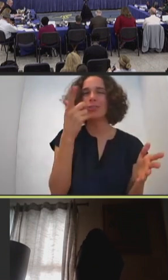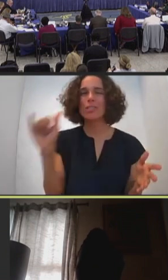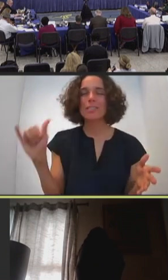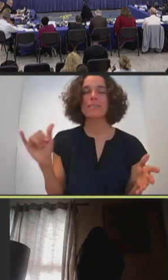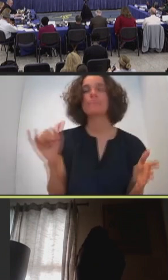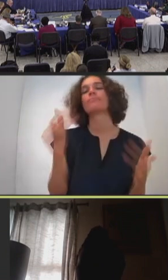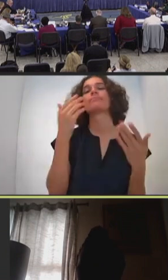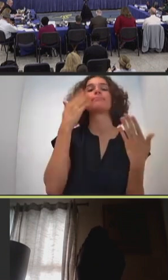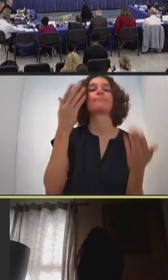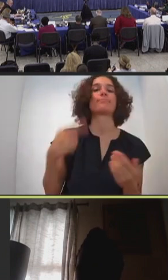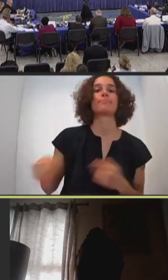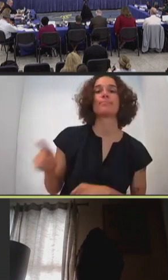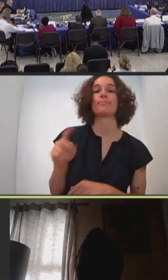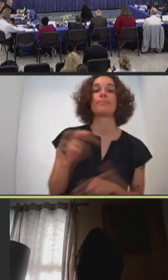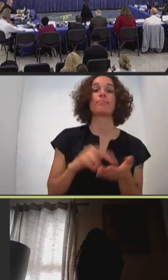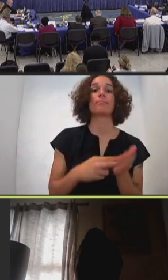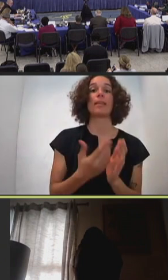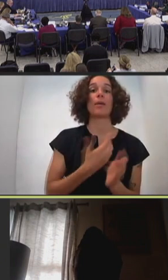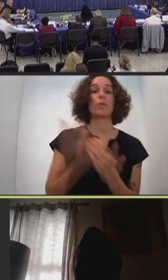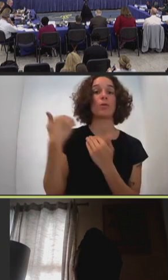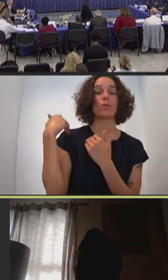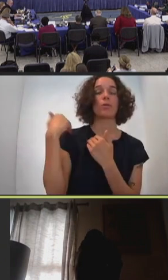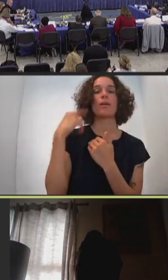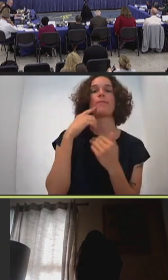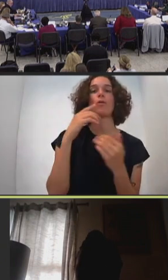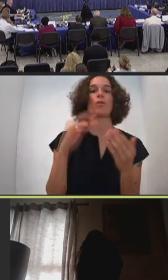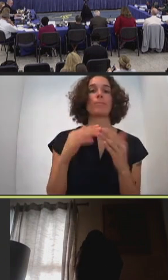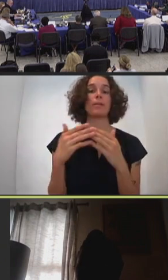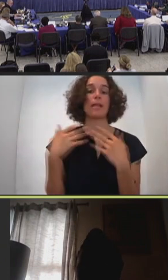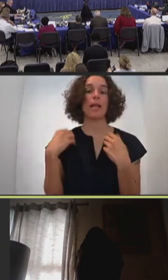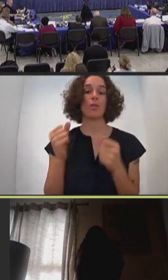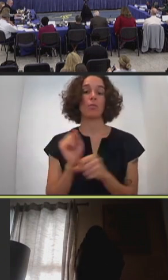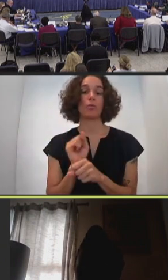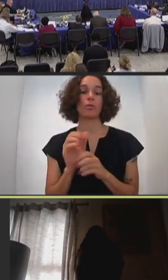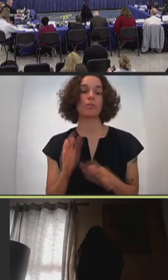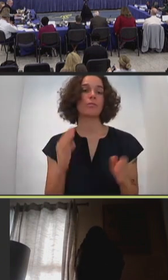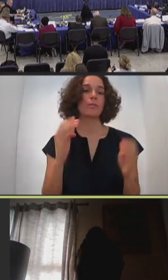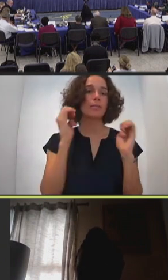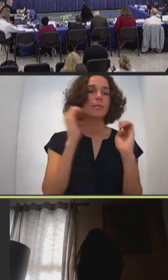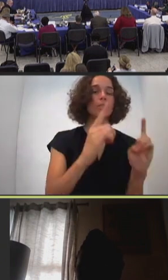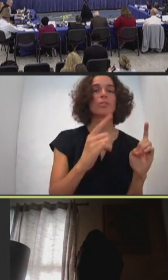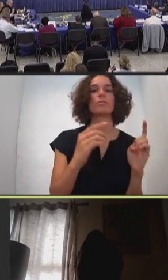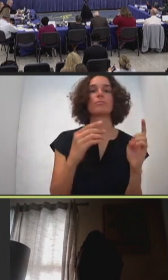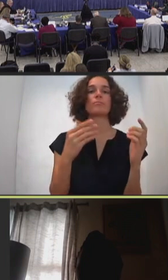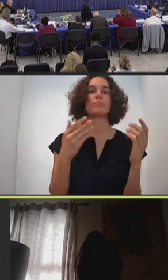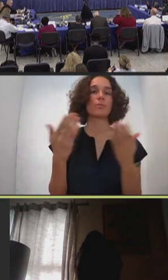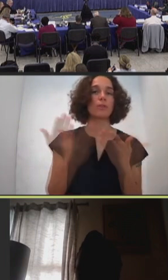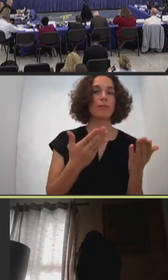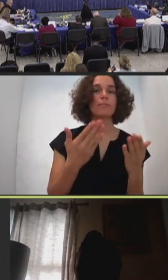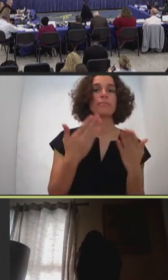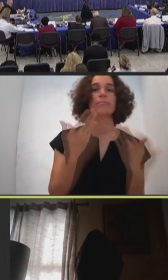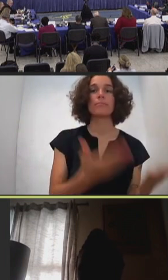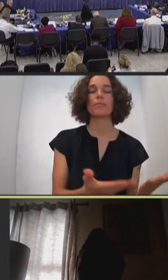of the community health workers to educate them and bring the services to them through providing